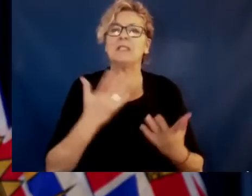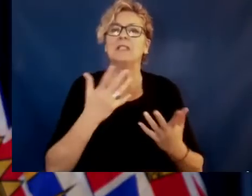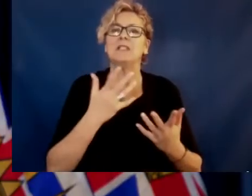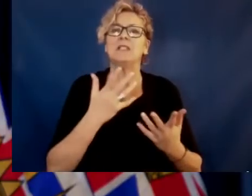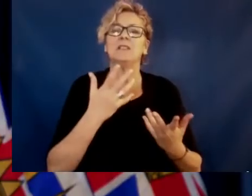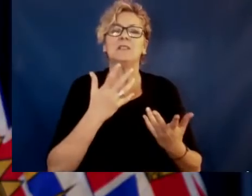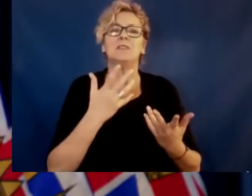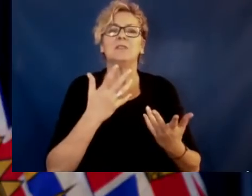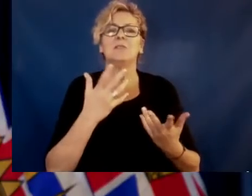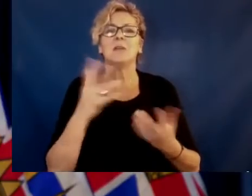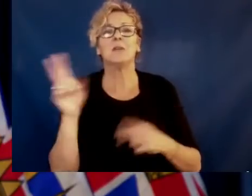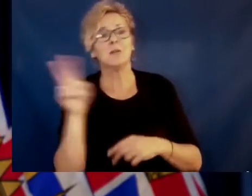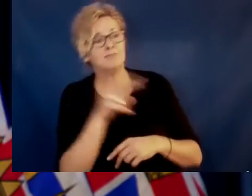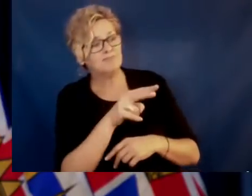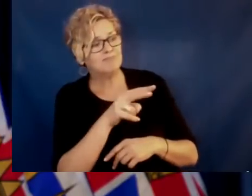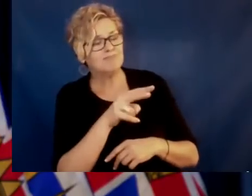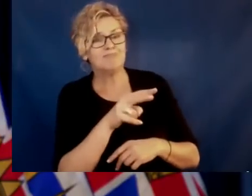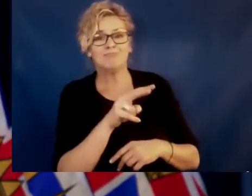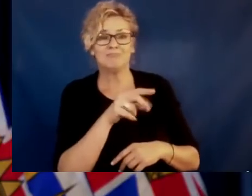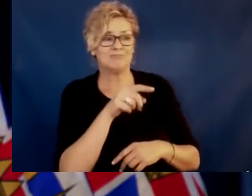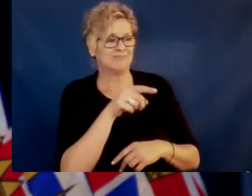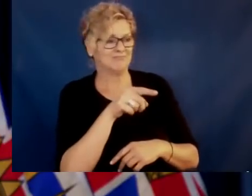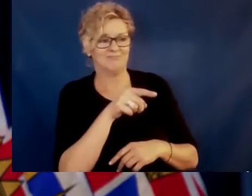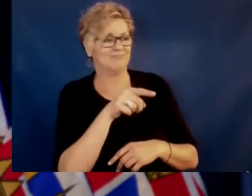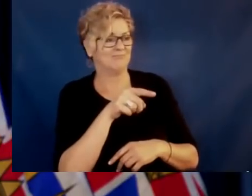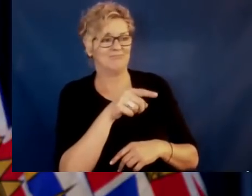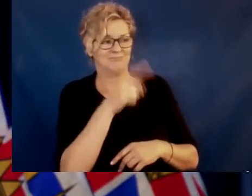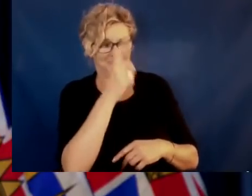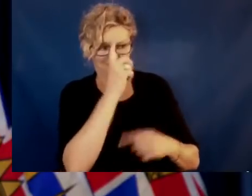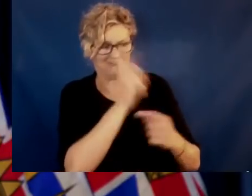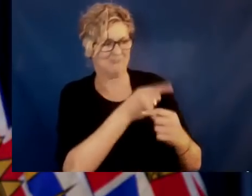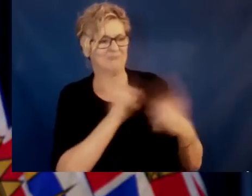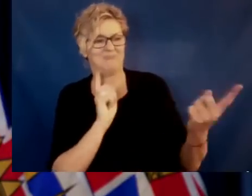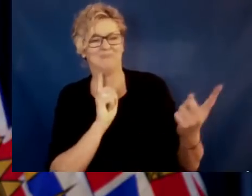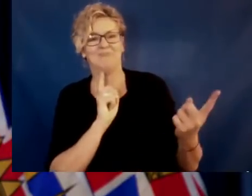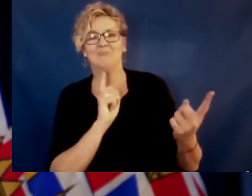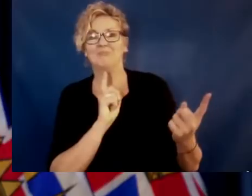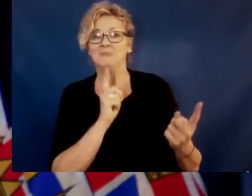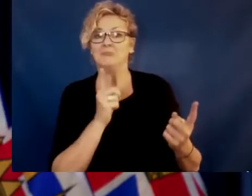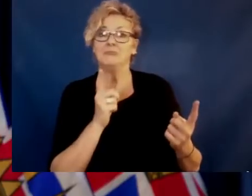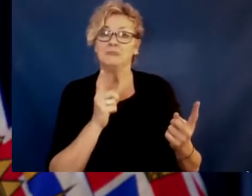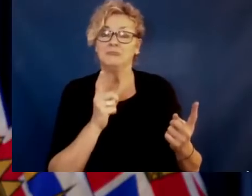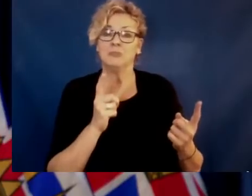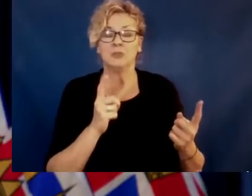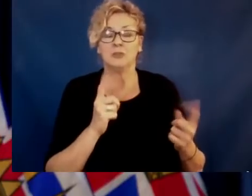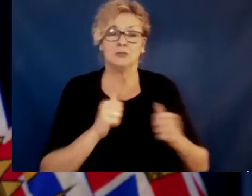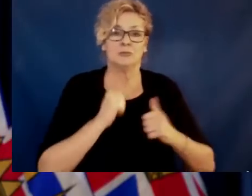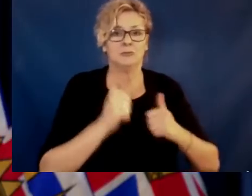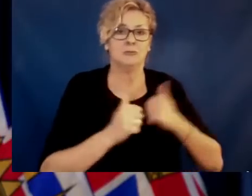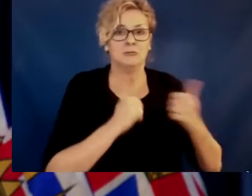from and we need to remain calm, we need to accept that they may have a view this we